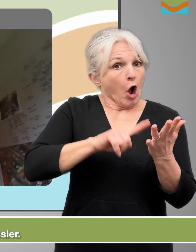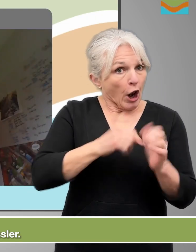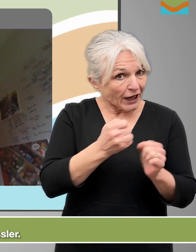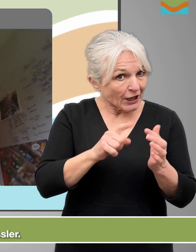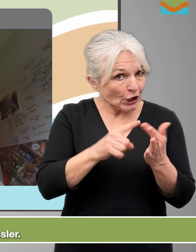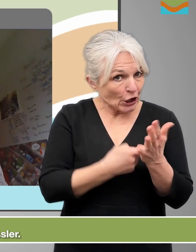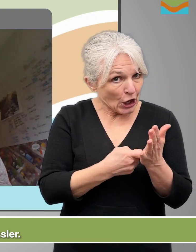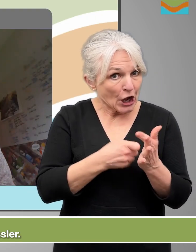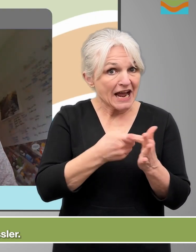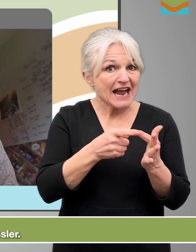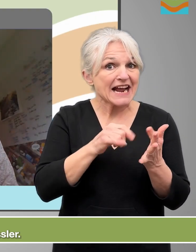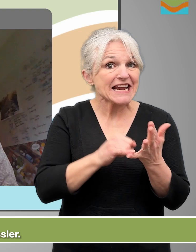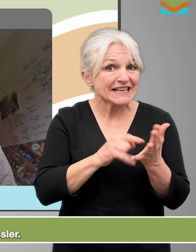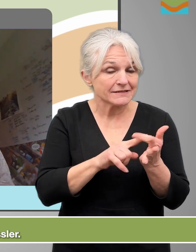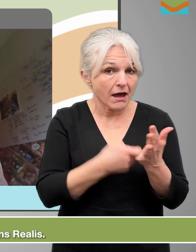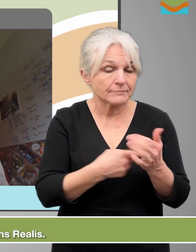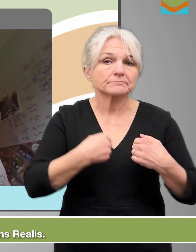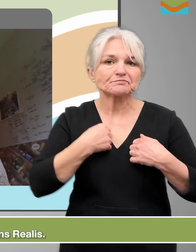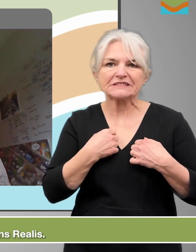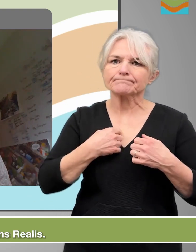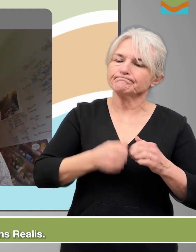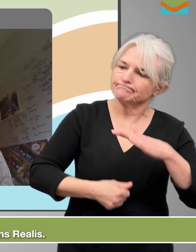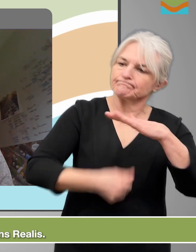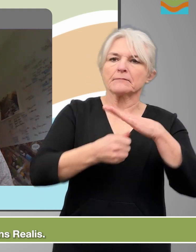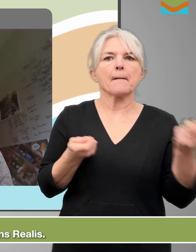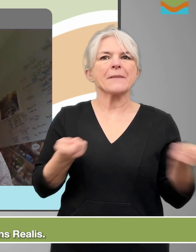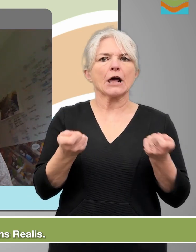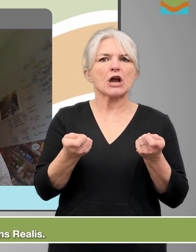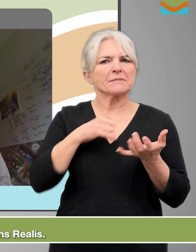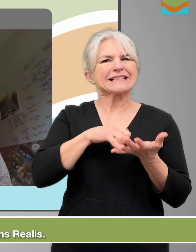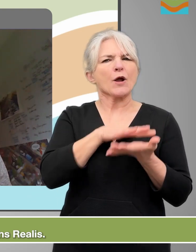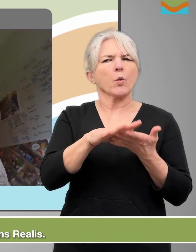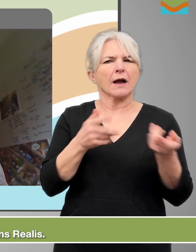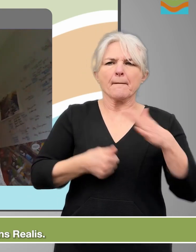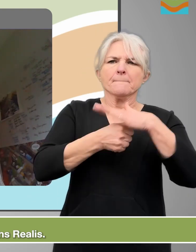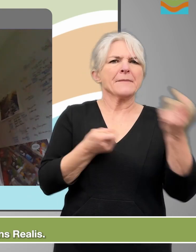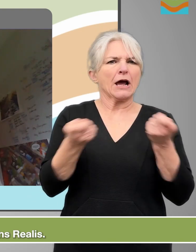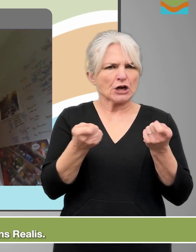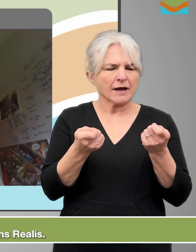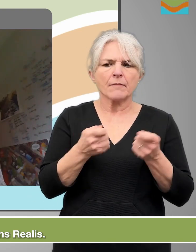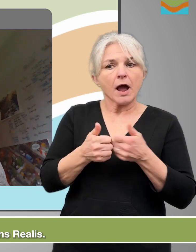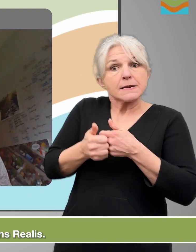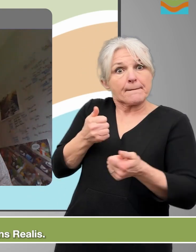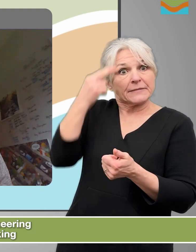Yes, my name is Holger Kesler. I'm Stakeholder Manager at Atkins Realise.